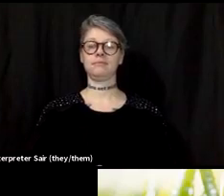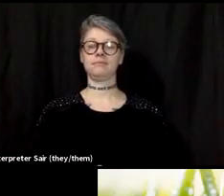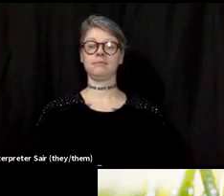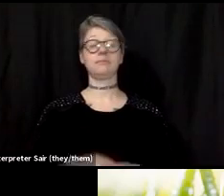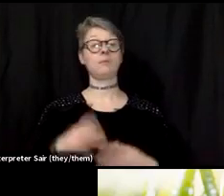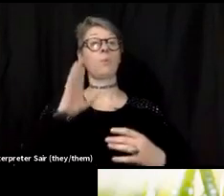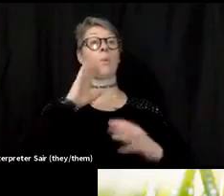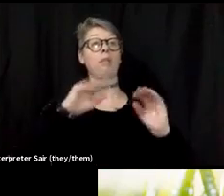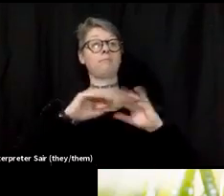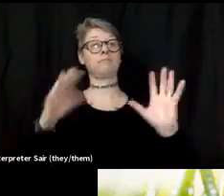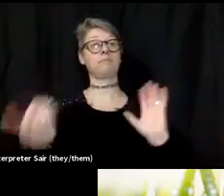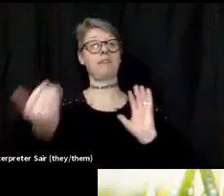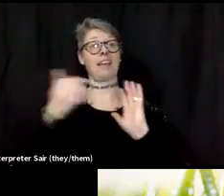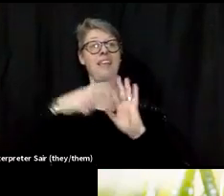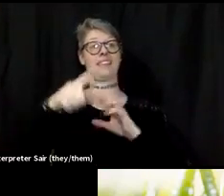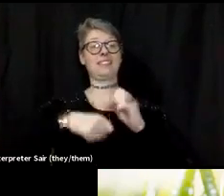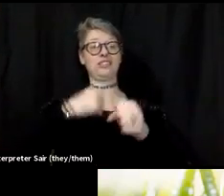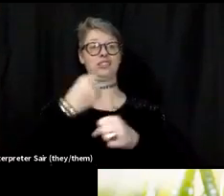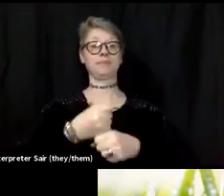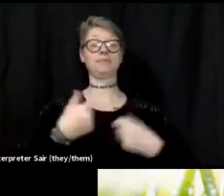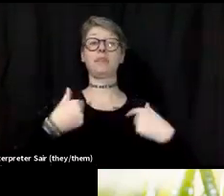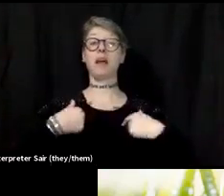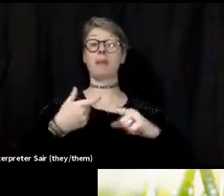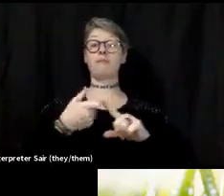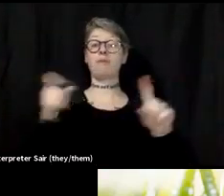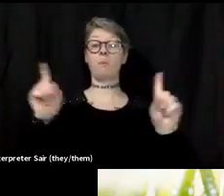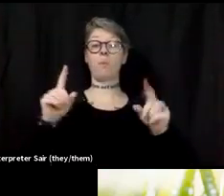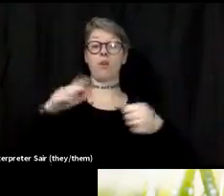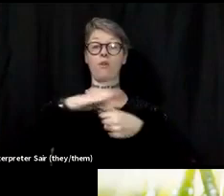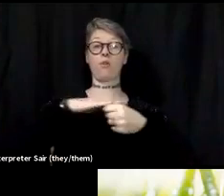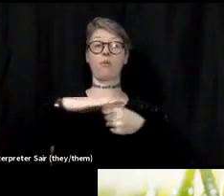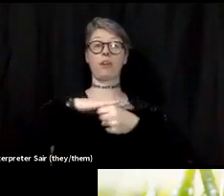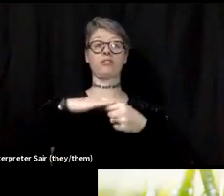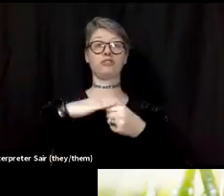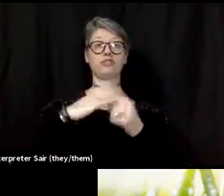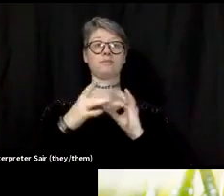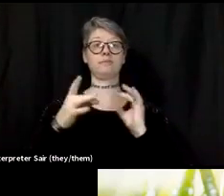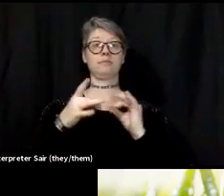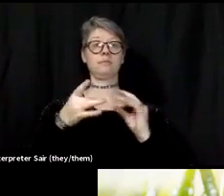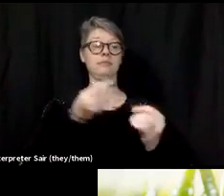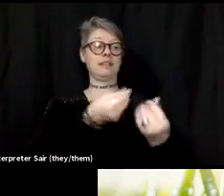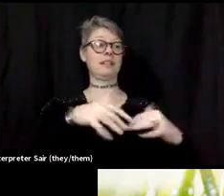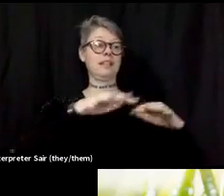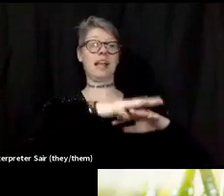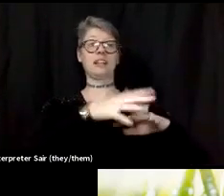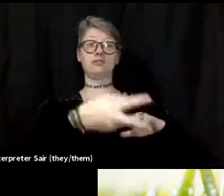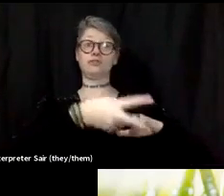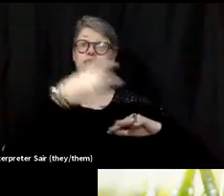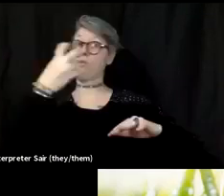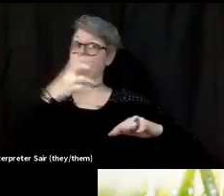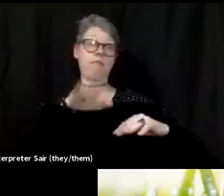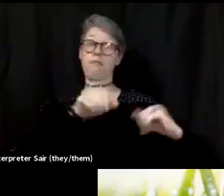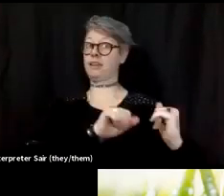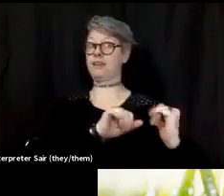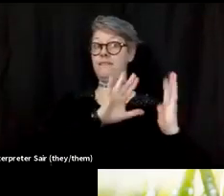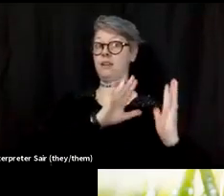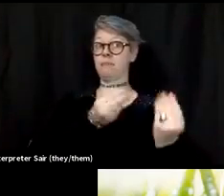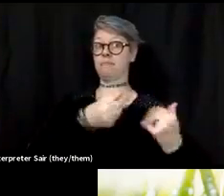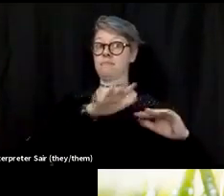this year as well. I am. speaking speaking to you from the speaking to you from the onset to you from the unseeded stolen.